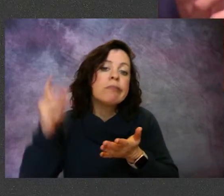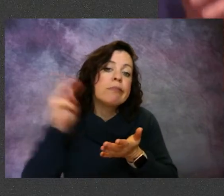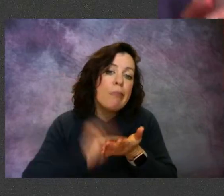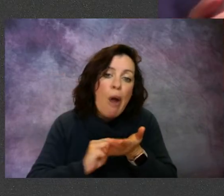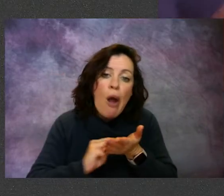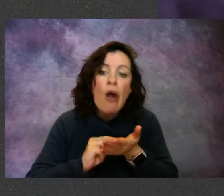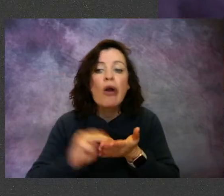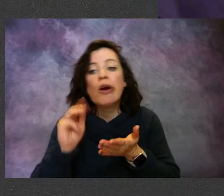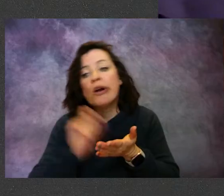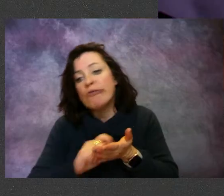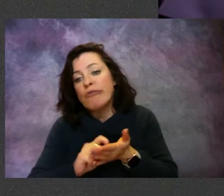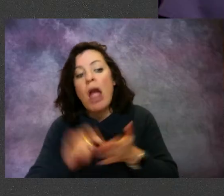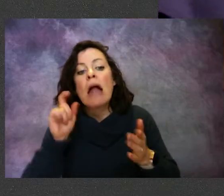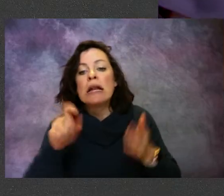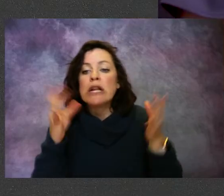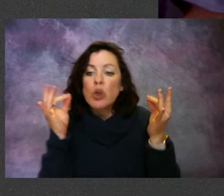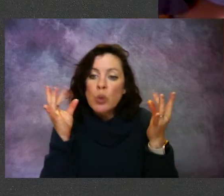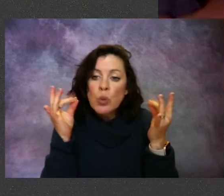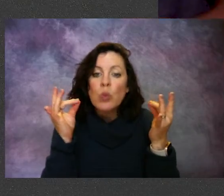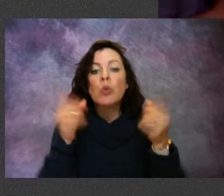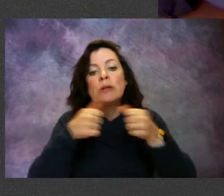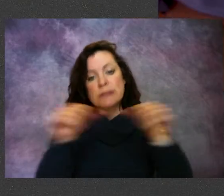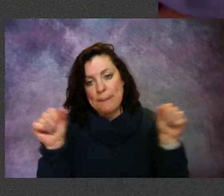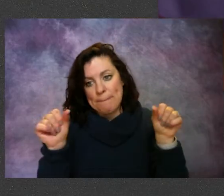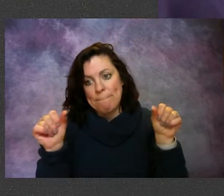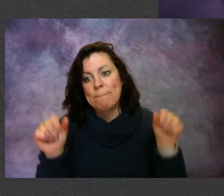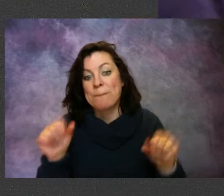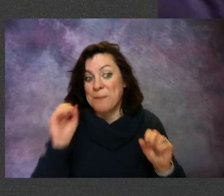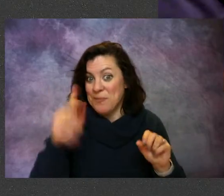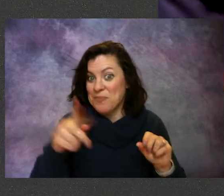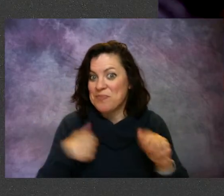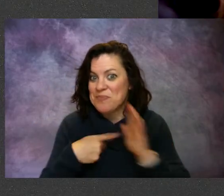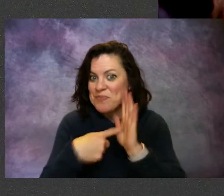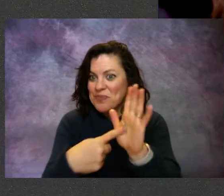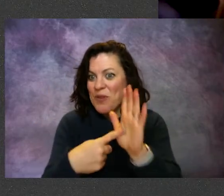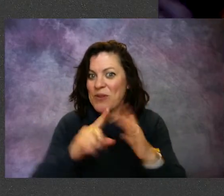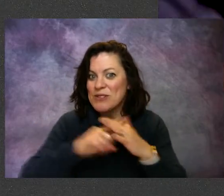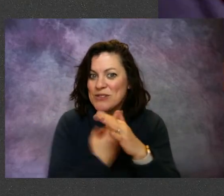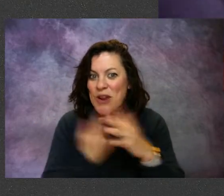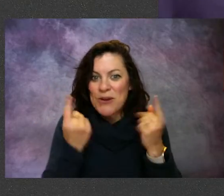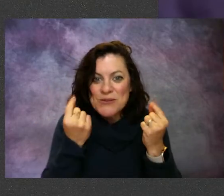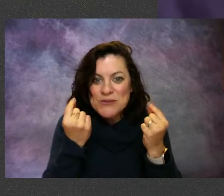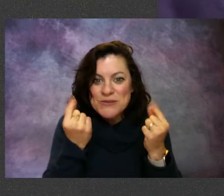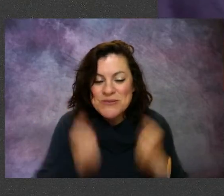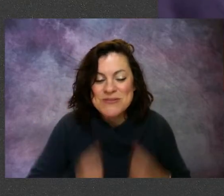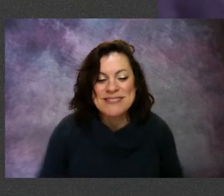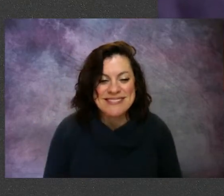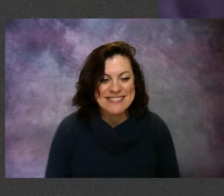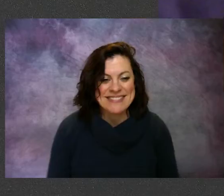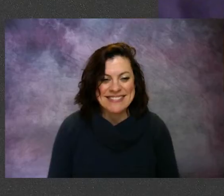or some tape. So, let's begin our craft today. So, we're going to take our coffee filter